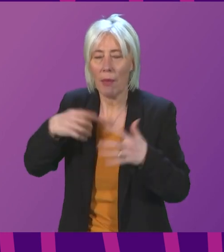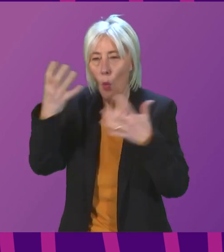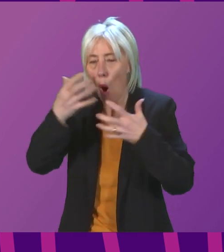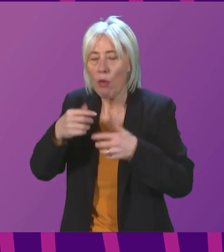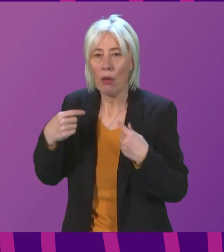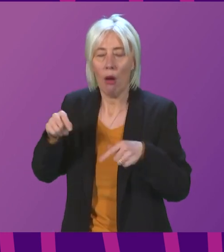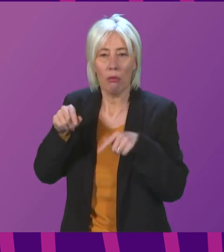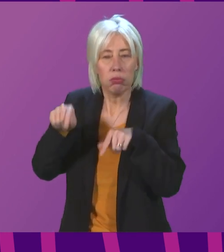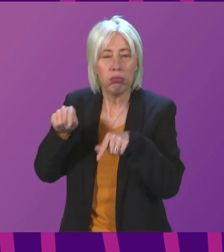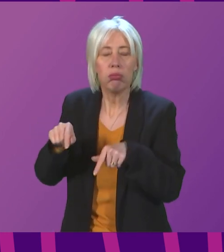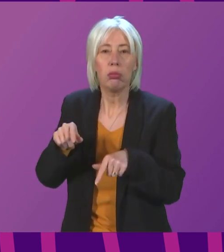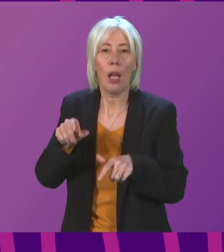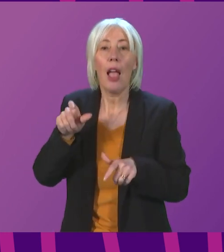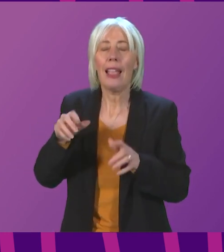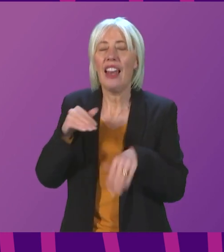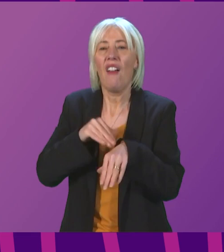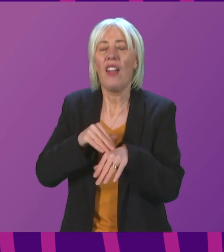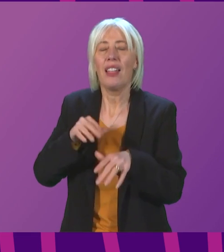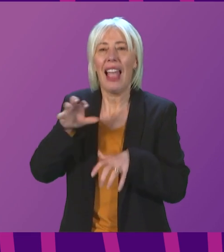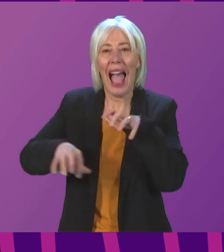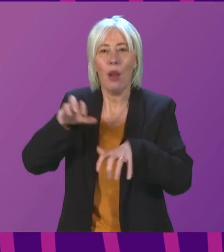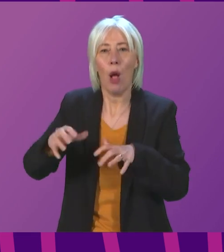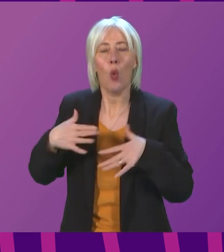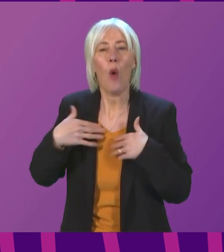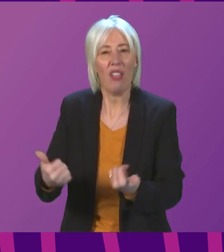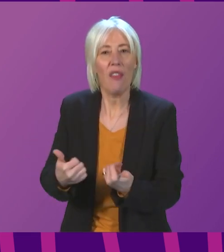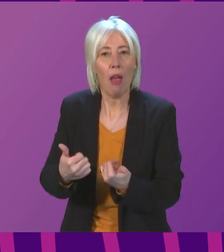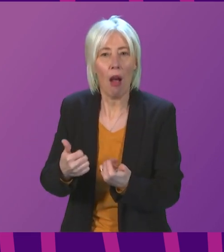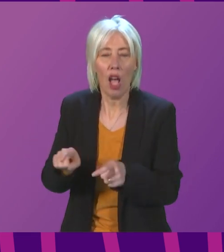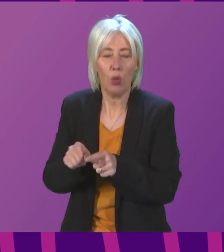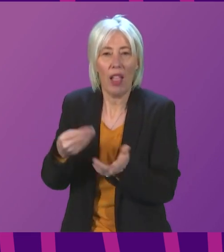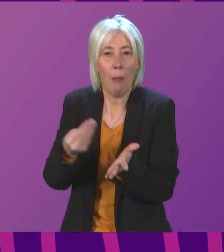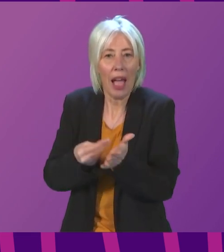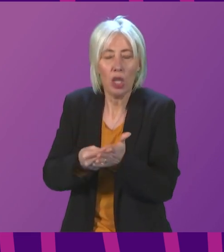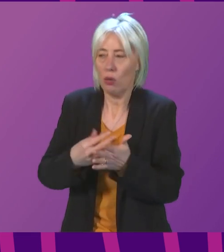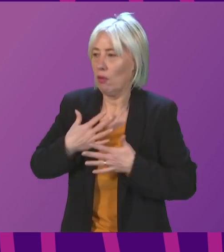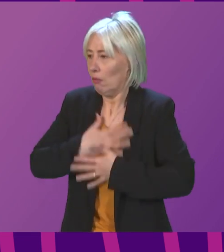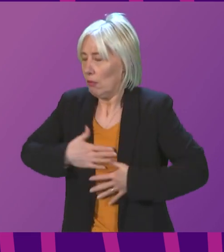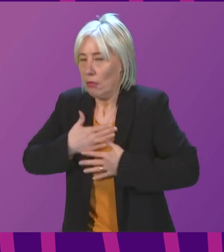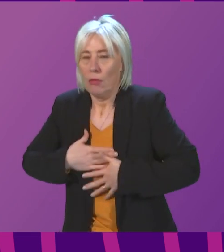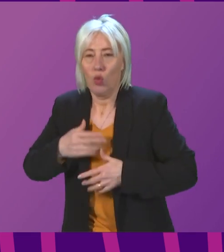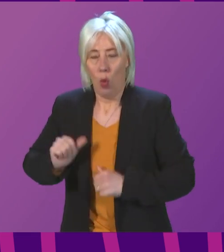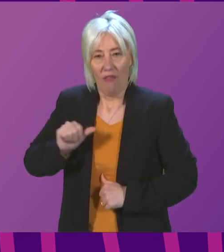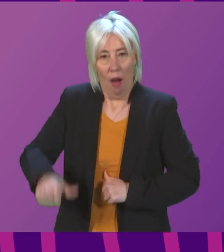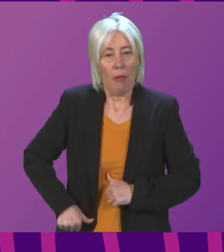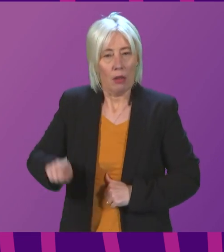Livestock worrying can have serious animal welfare implications as well as significant financial and emotional impacts on farmers.